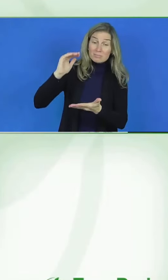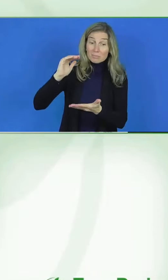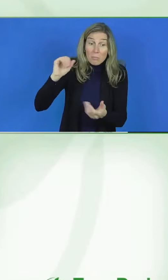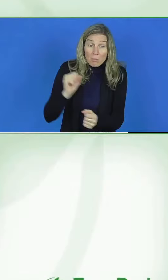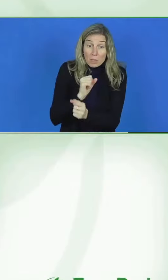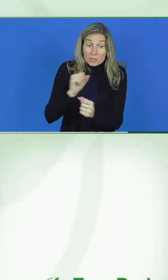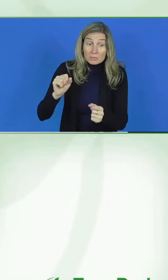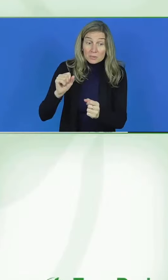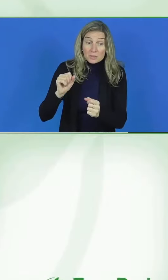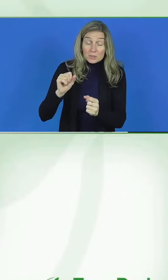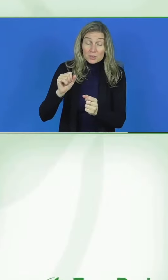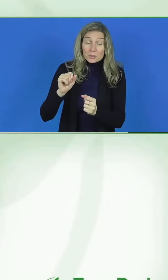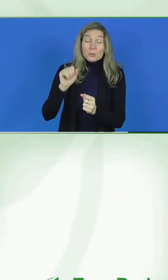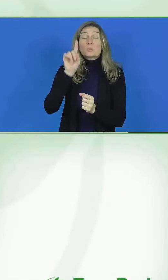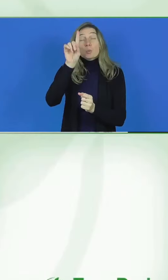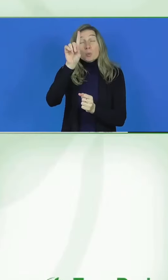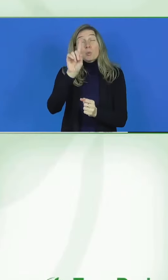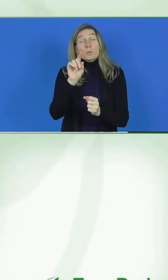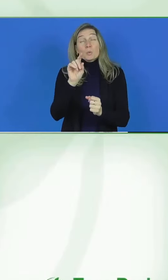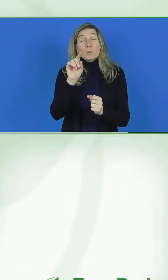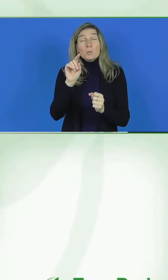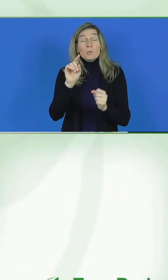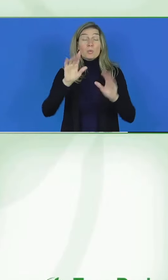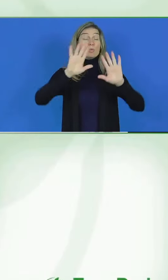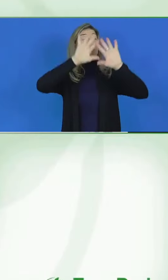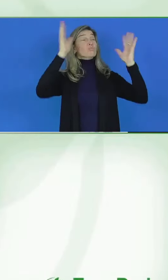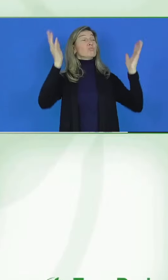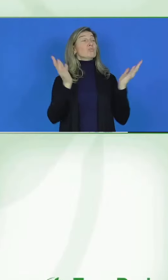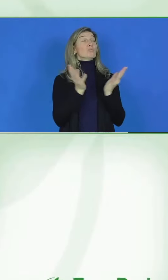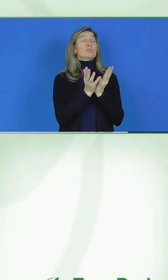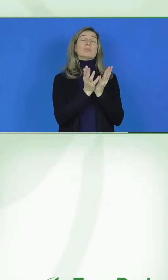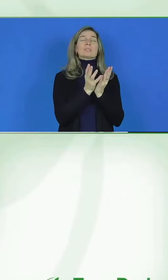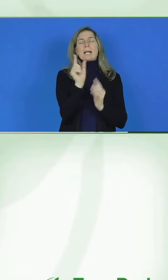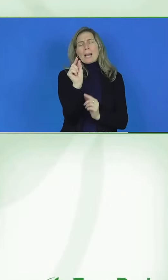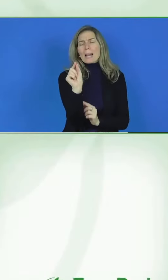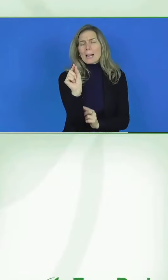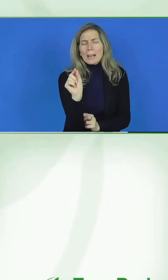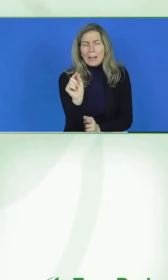context of article 28, 2C the Convention recognises the right of